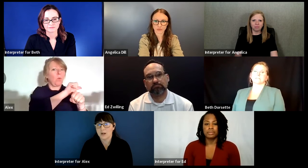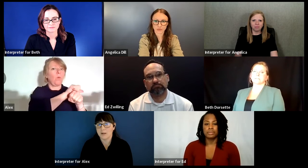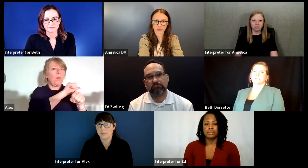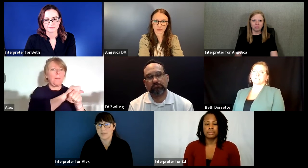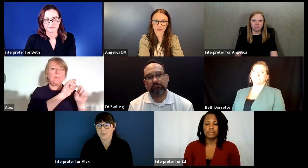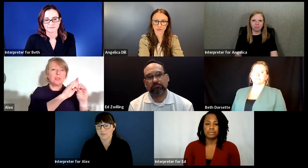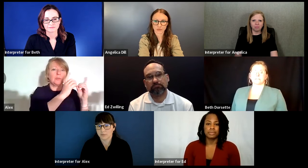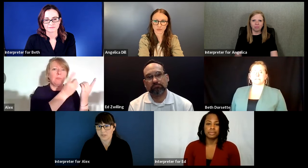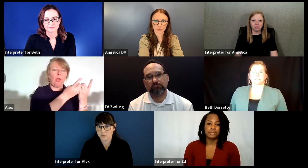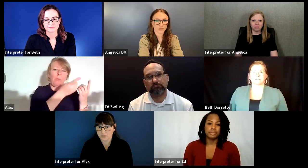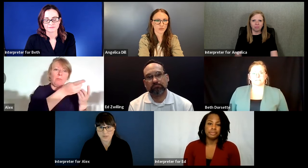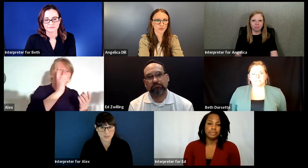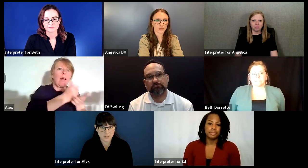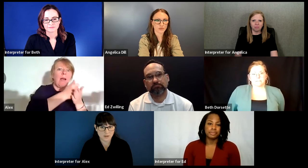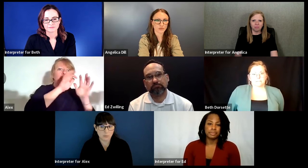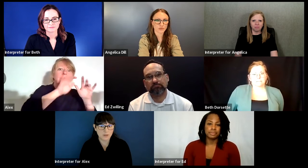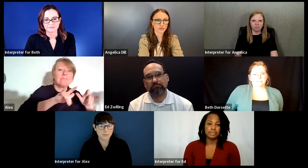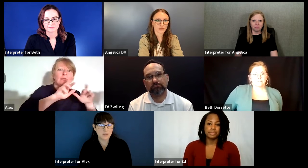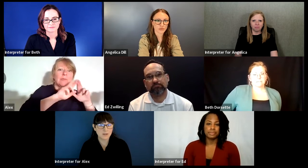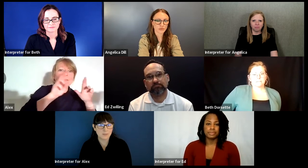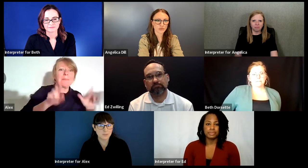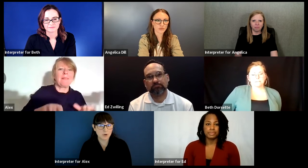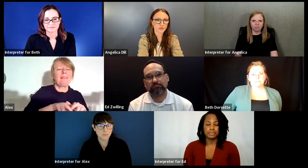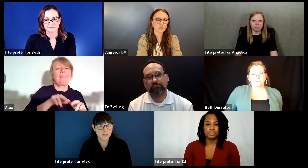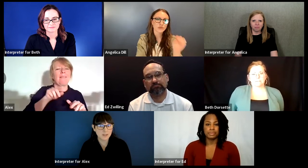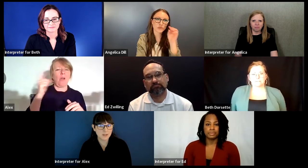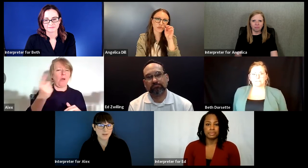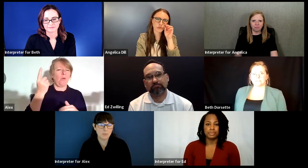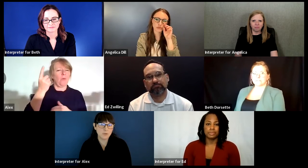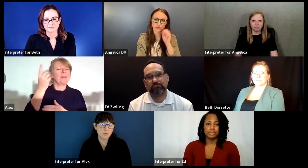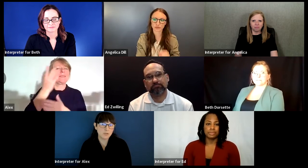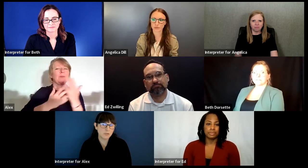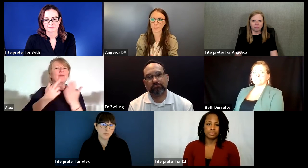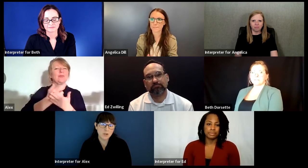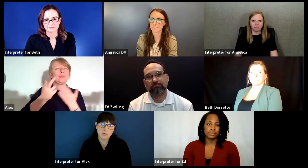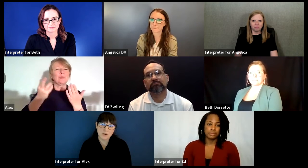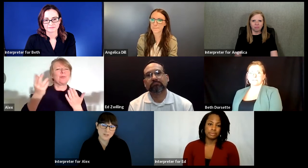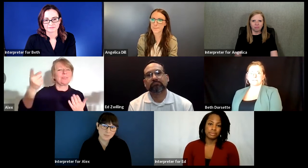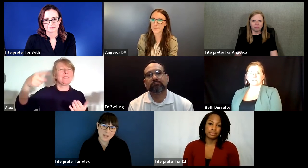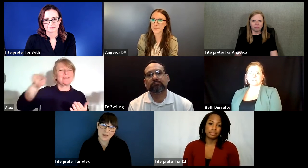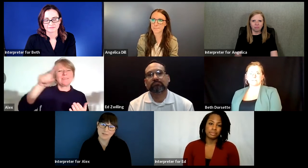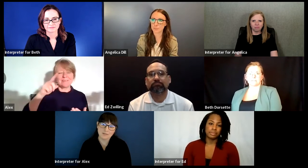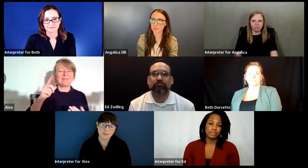There are different resources and an employment department that can help you with your resume.